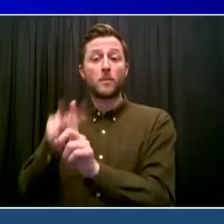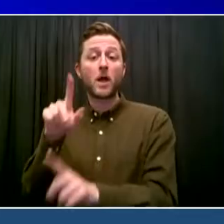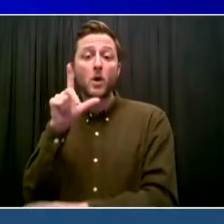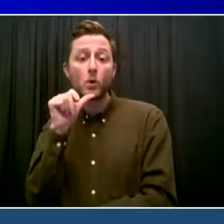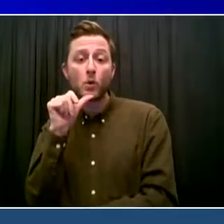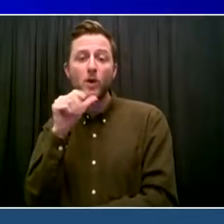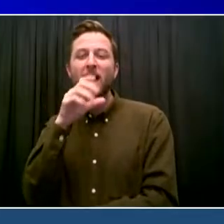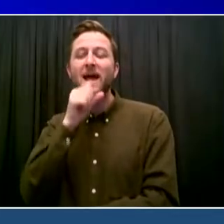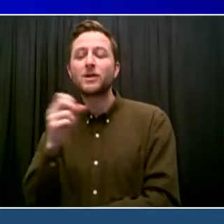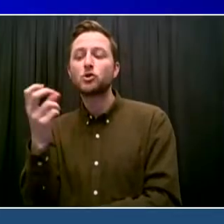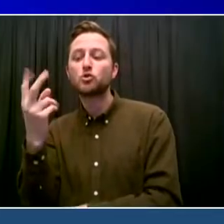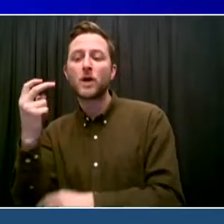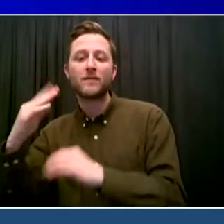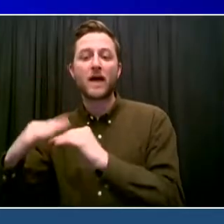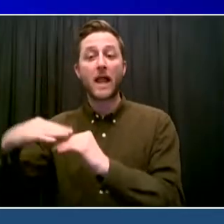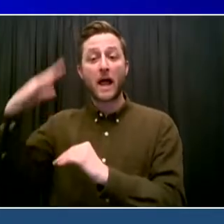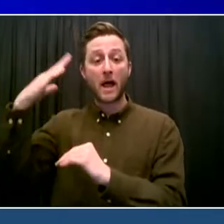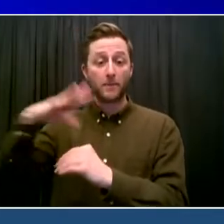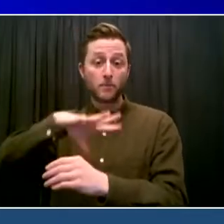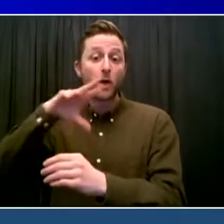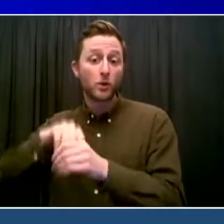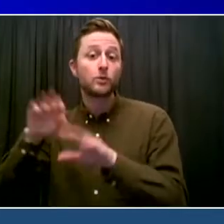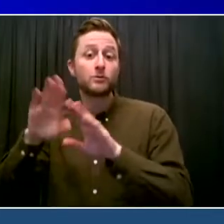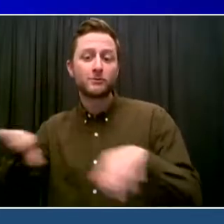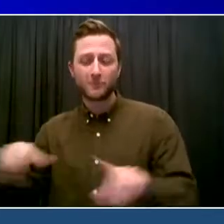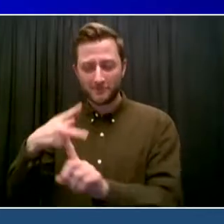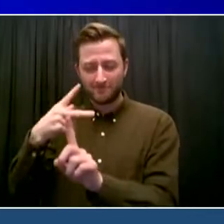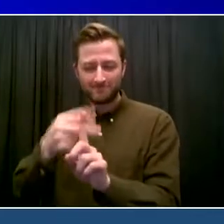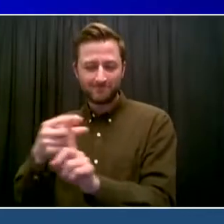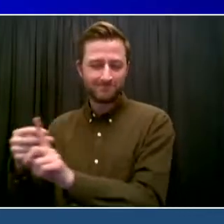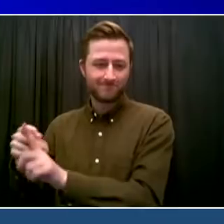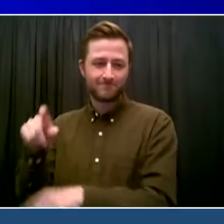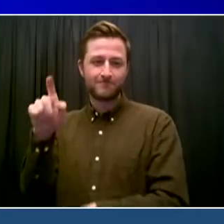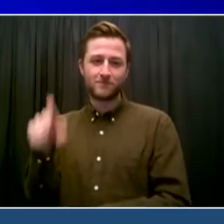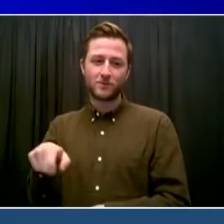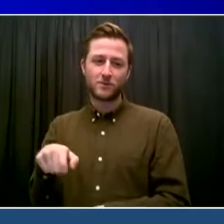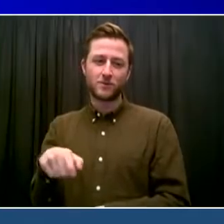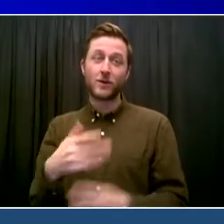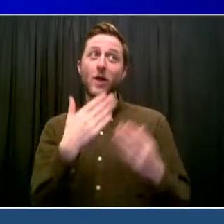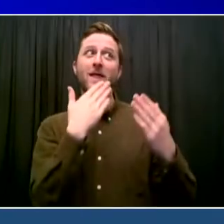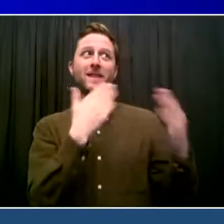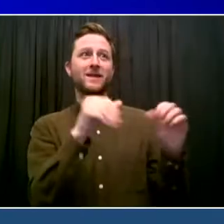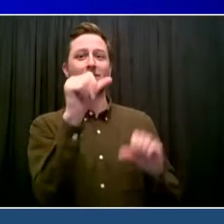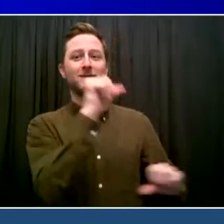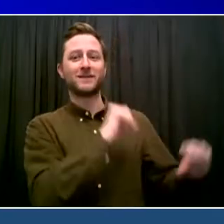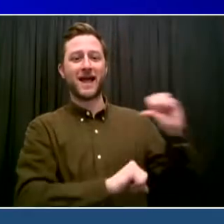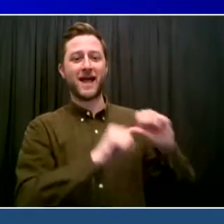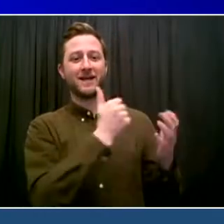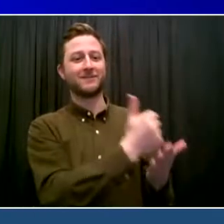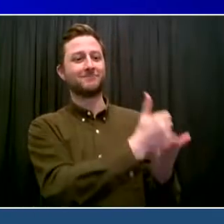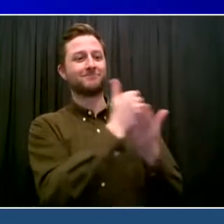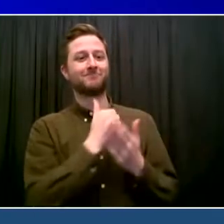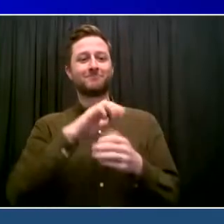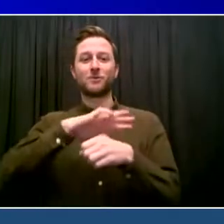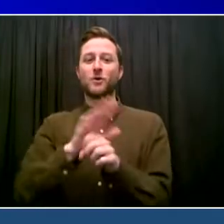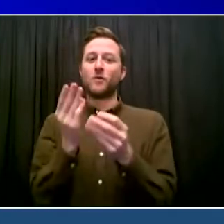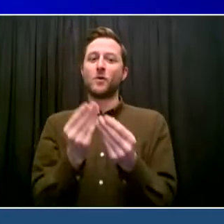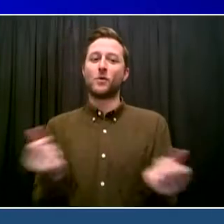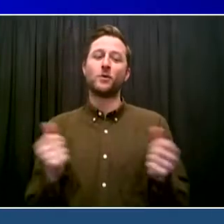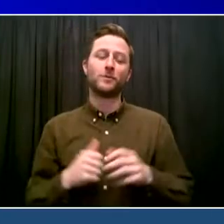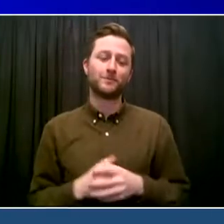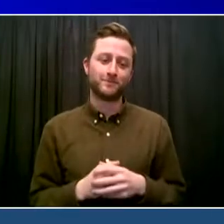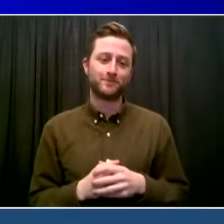TISH WILL INCLUDE KIDS 12 AND